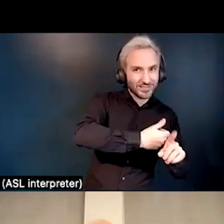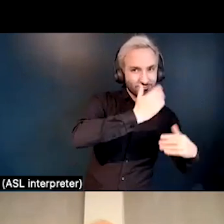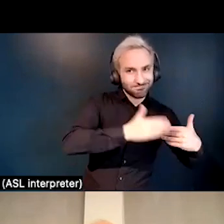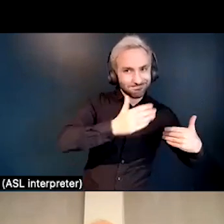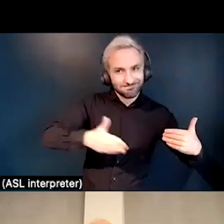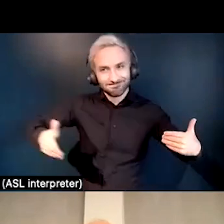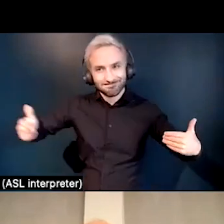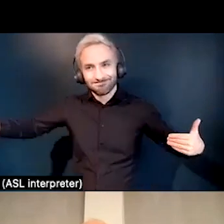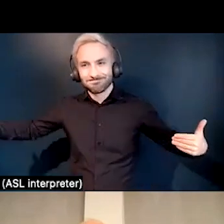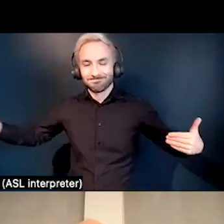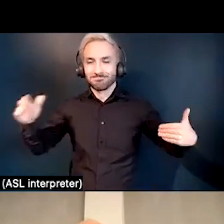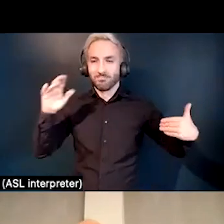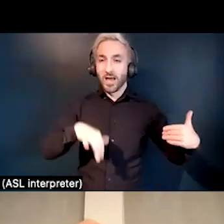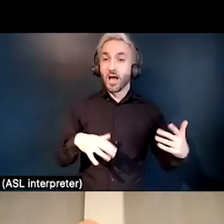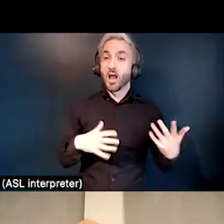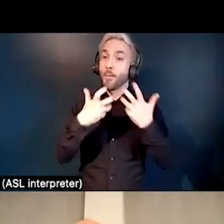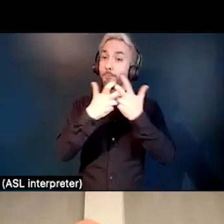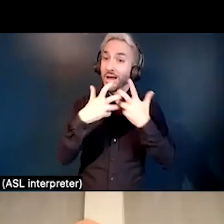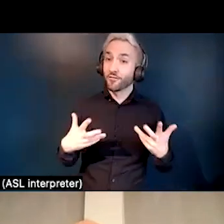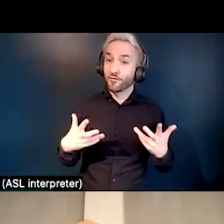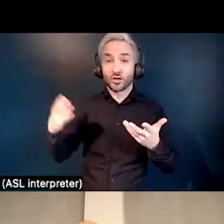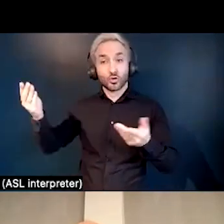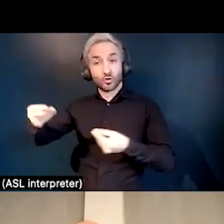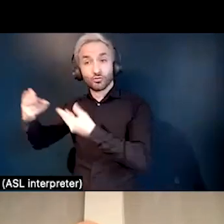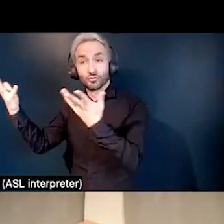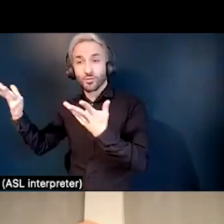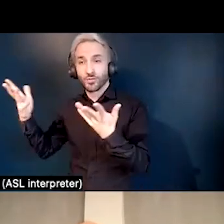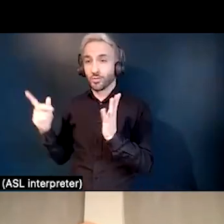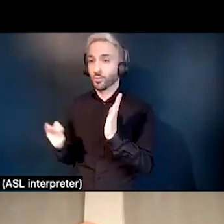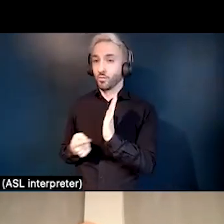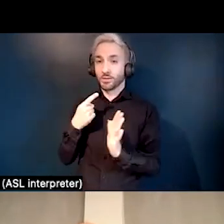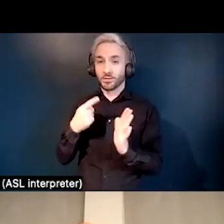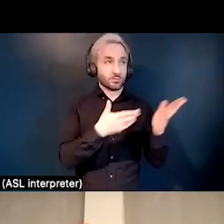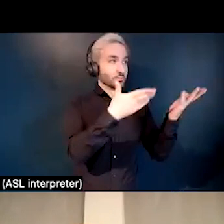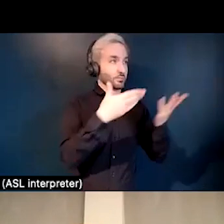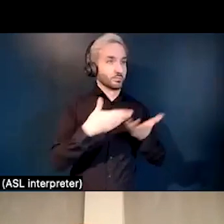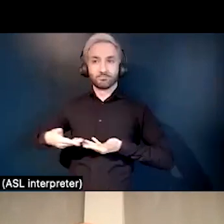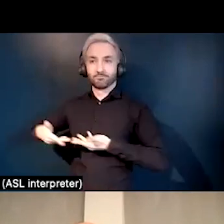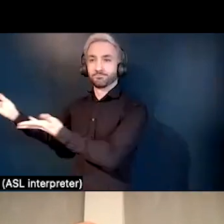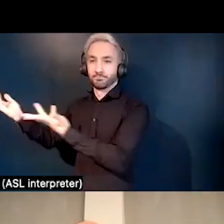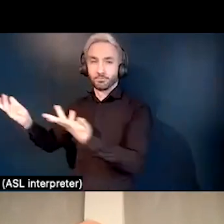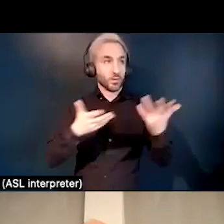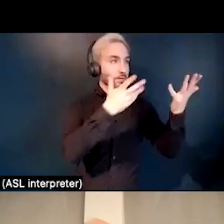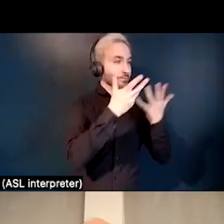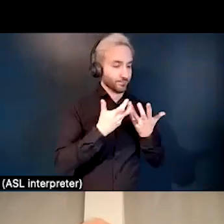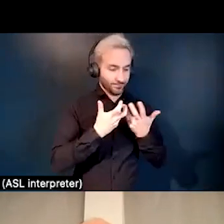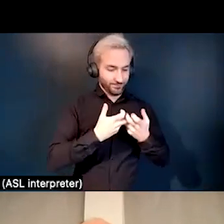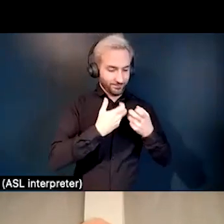Manufacturers and distributors, they're converting ideas, sometimes rendered as